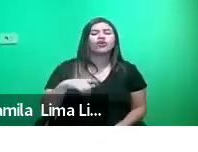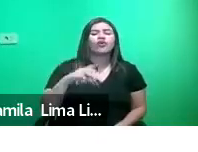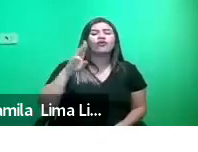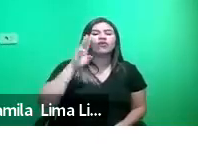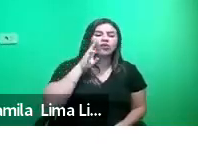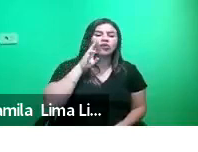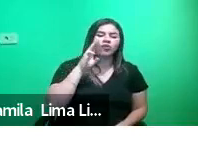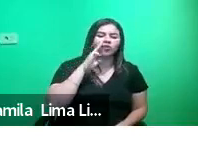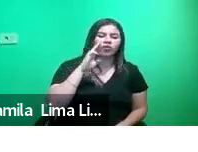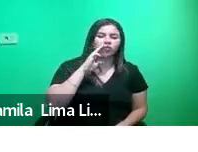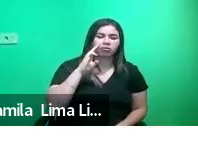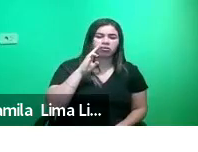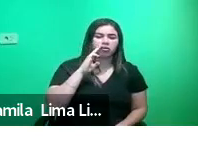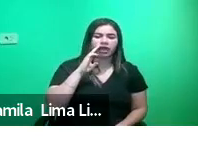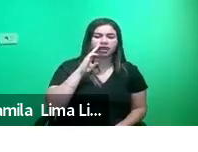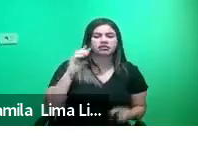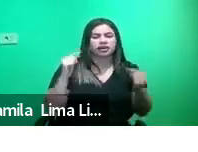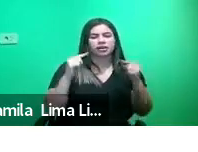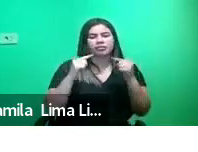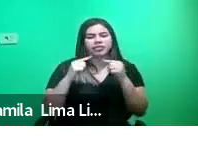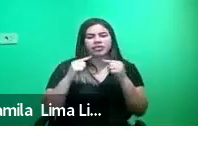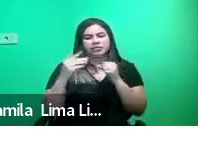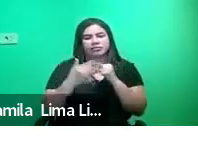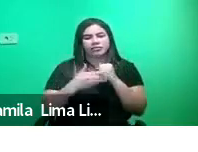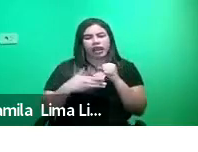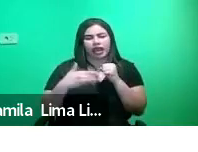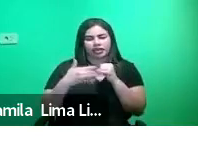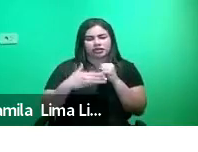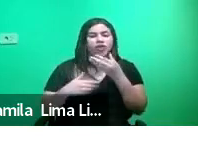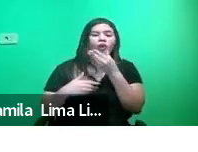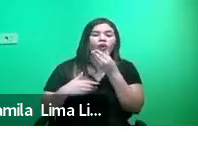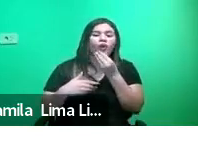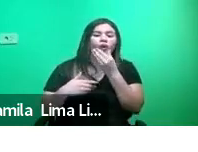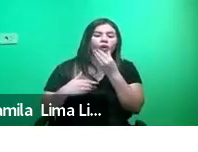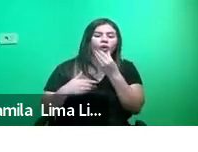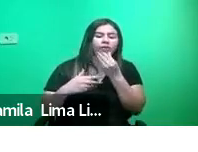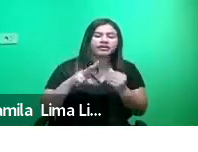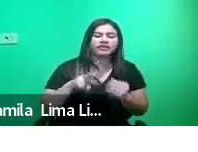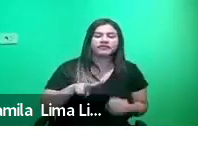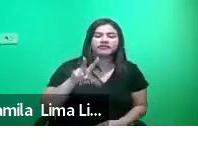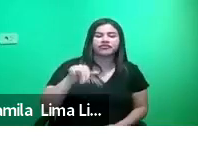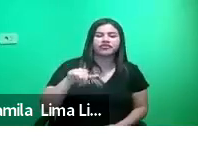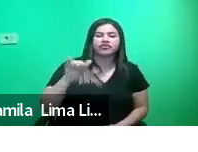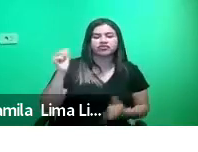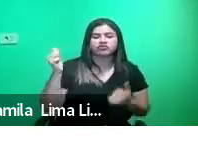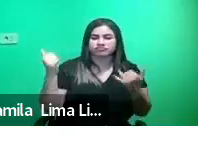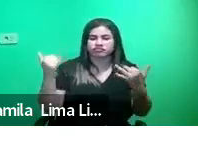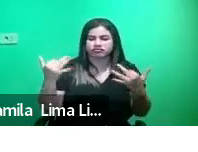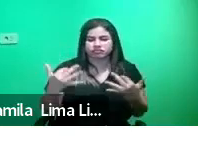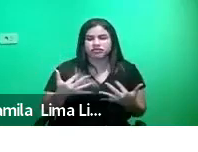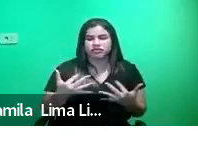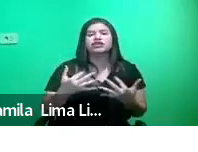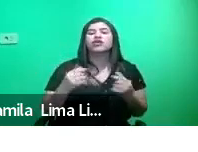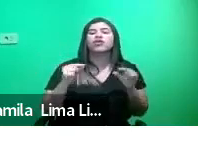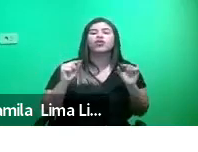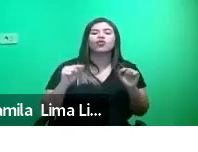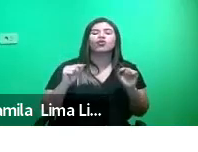bottom line. As we got. Ski himself says many As we got, Ski himself says many times in his own work. the The bottom line is, Is it cool plausible